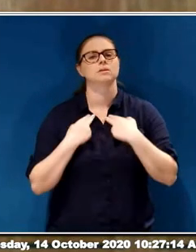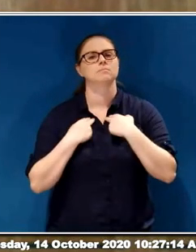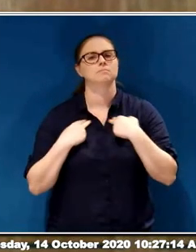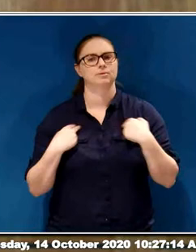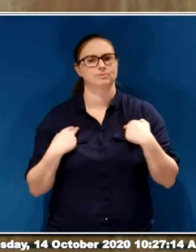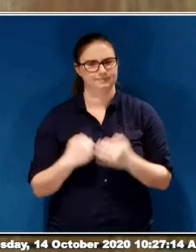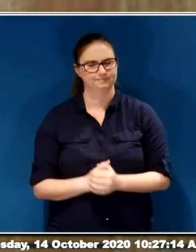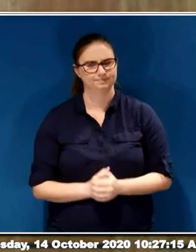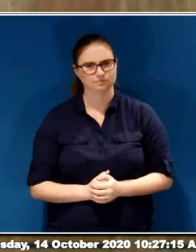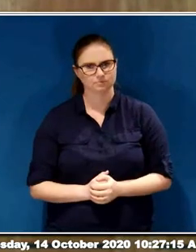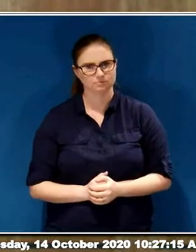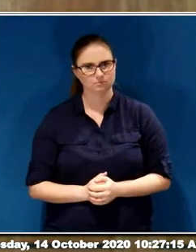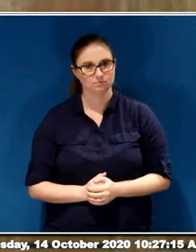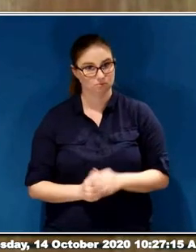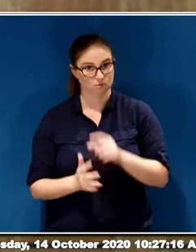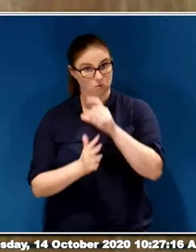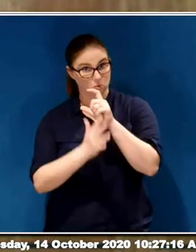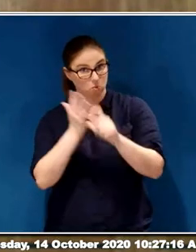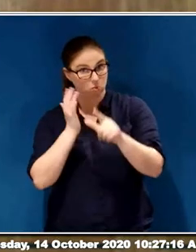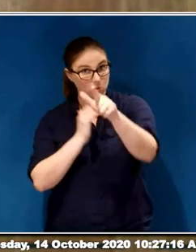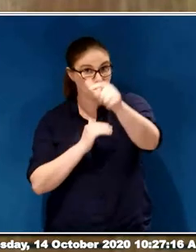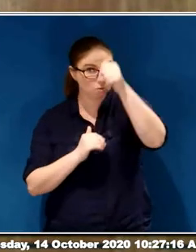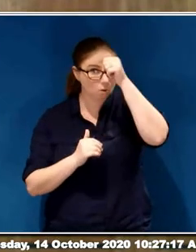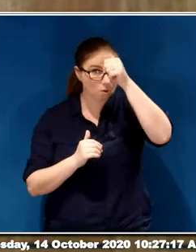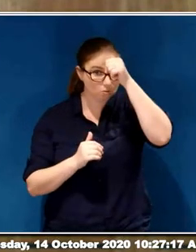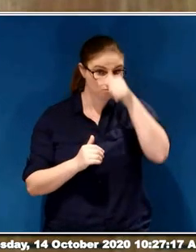prepared for Kobe by School 2?